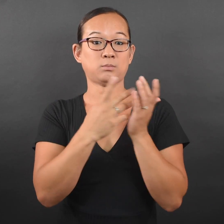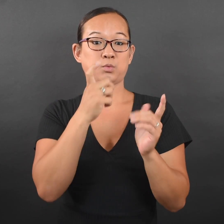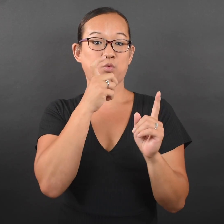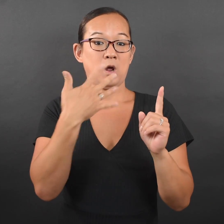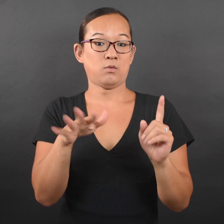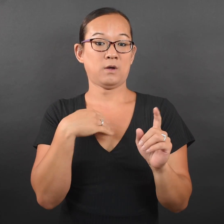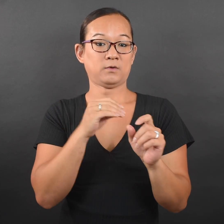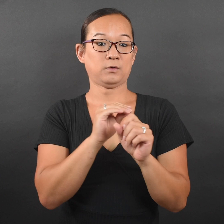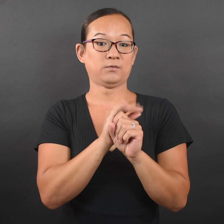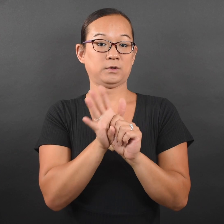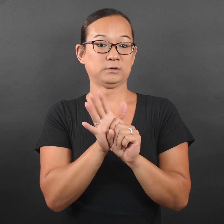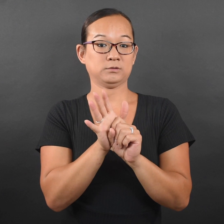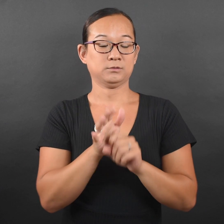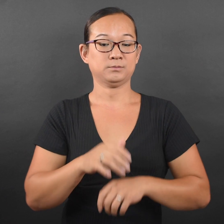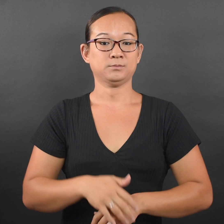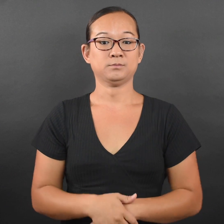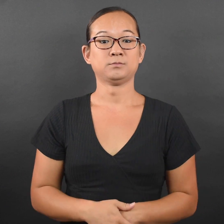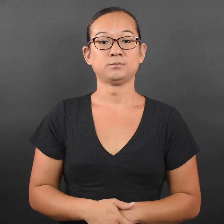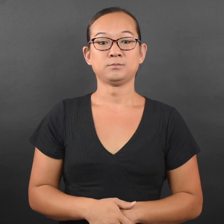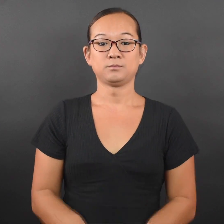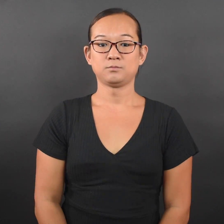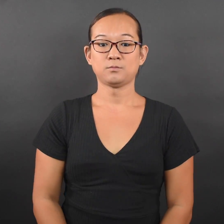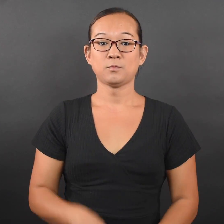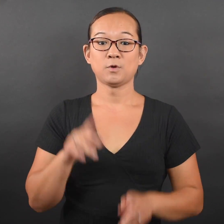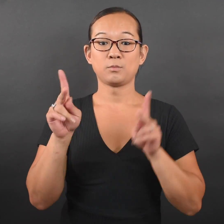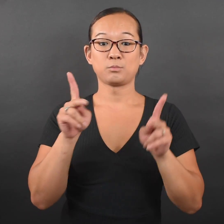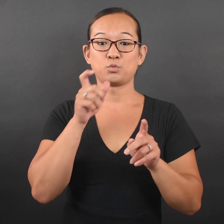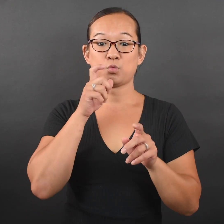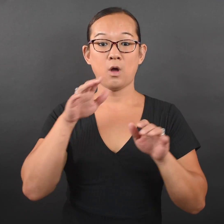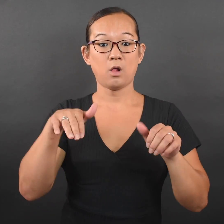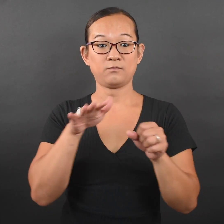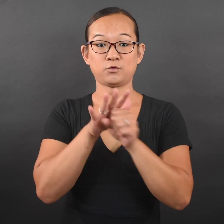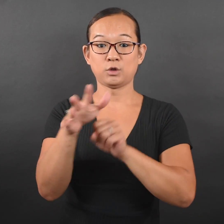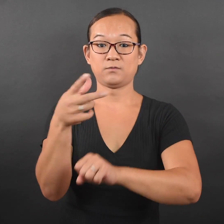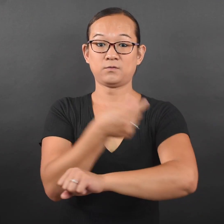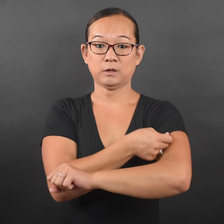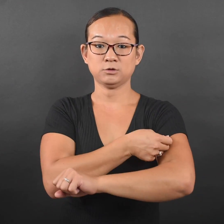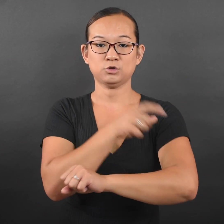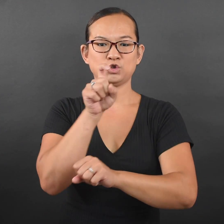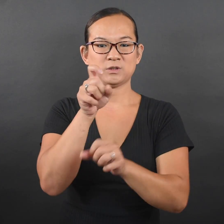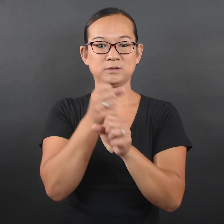● People who are not fully vaccinated